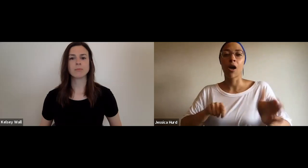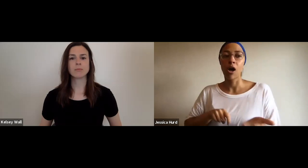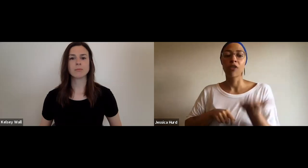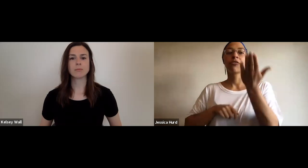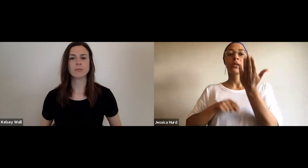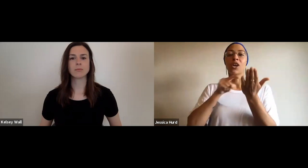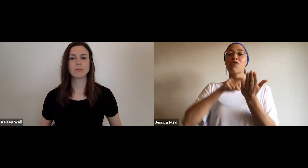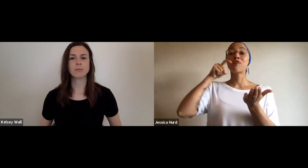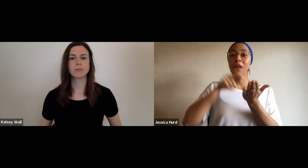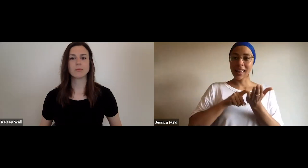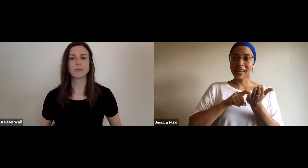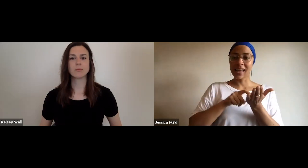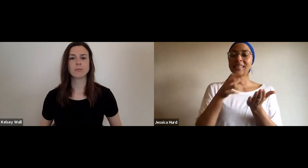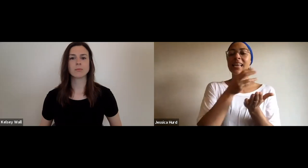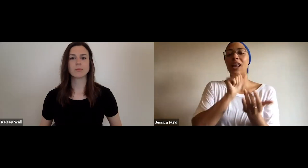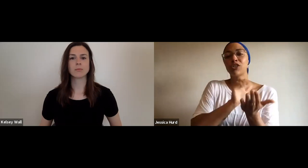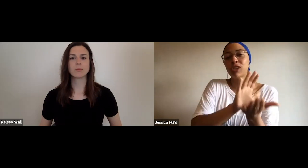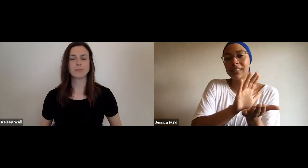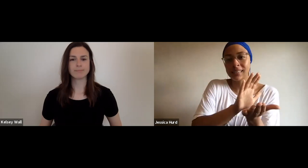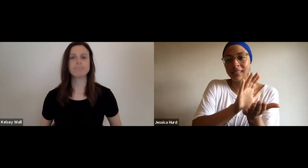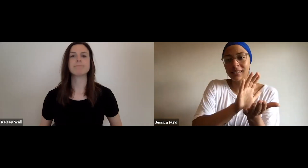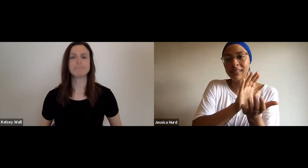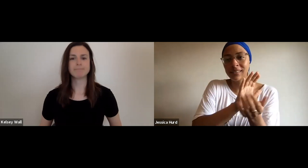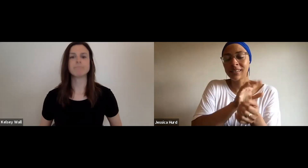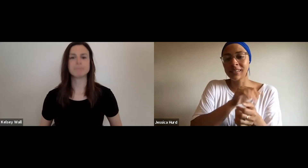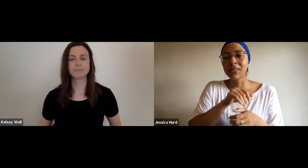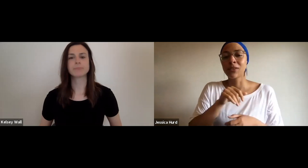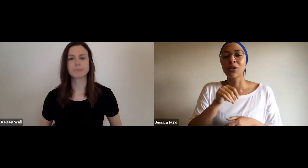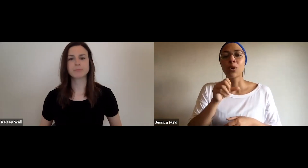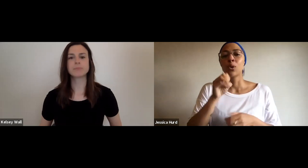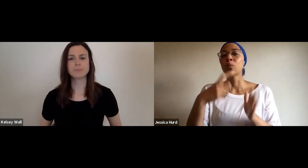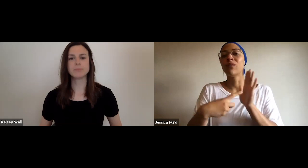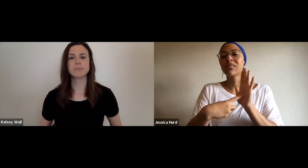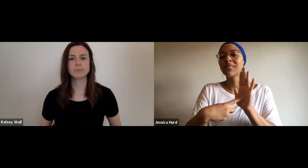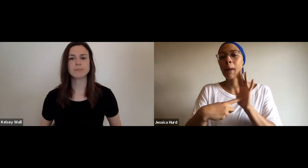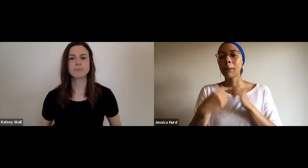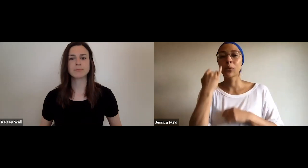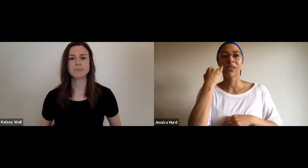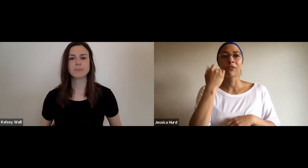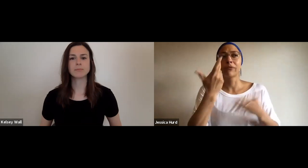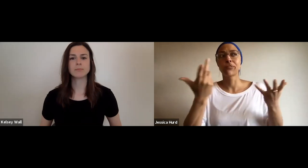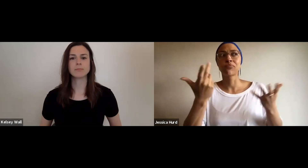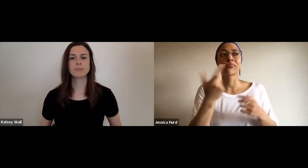or this reframing and this positivity to try and squelch and hide our doubt and to not face them and to not